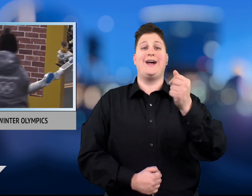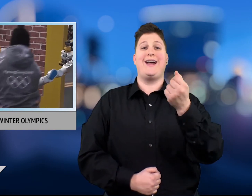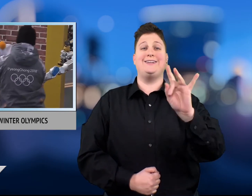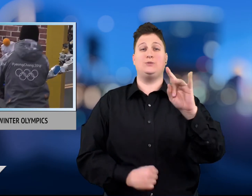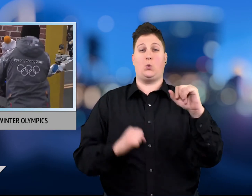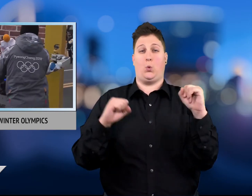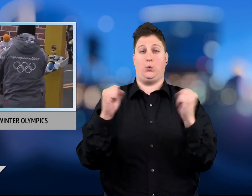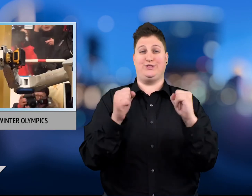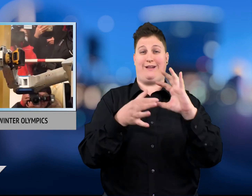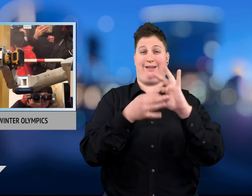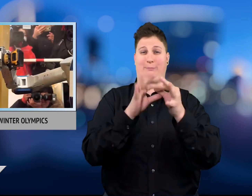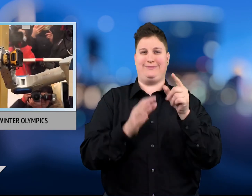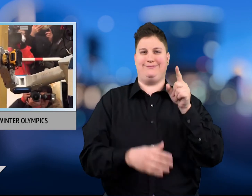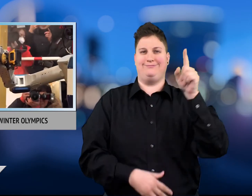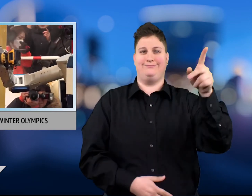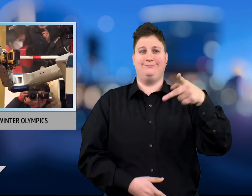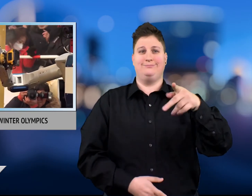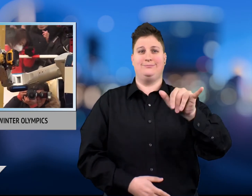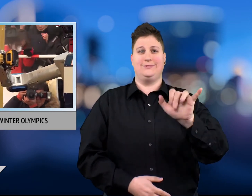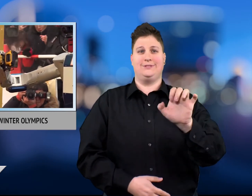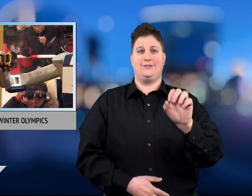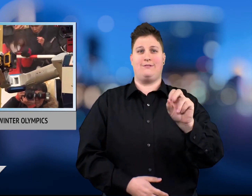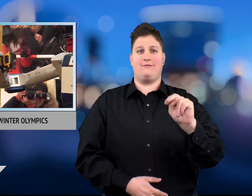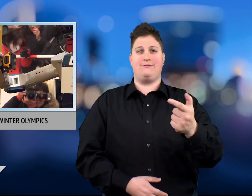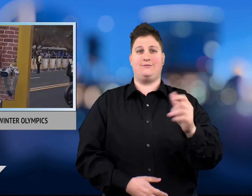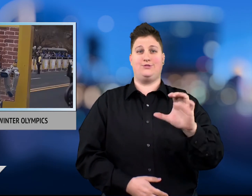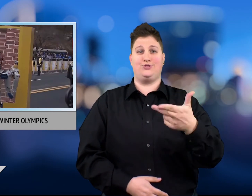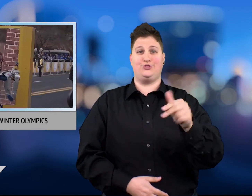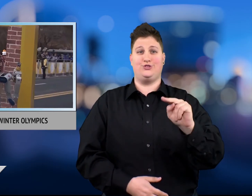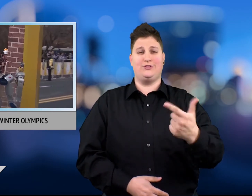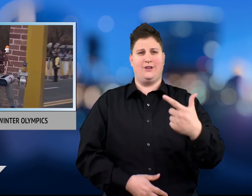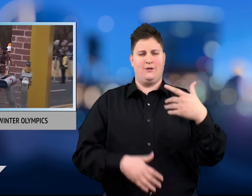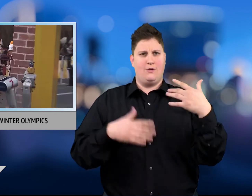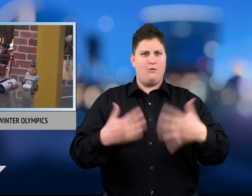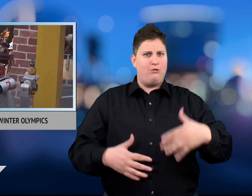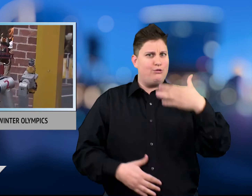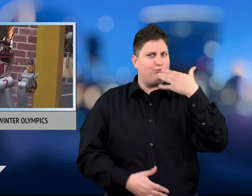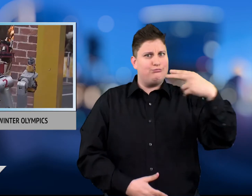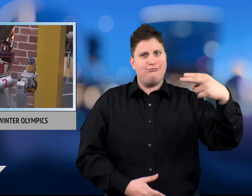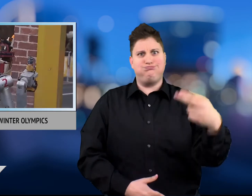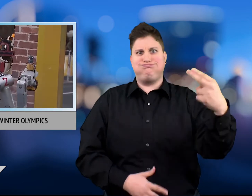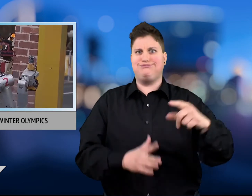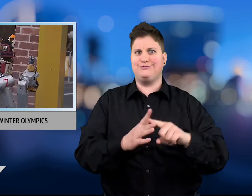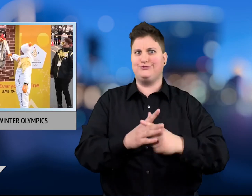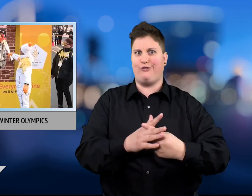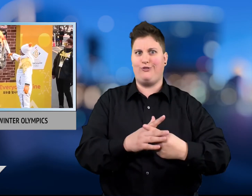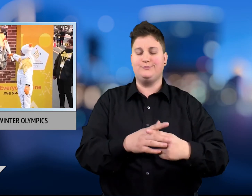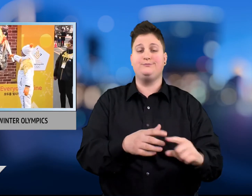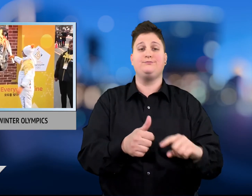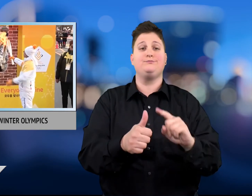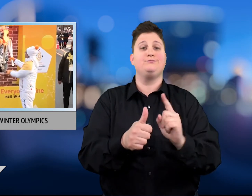The 2018 Winter Olympics in Pyeongchang is getting off to a historic start.